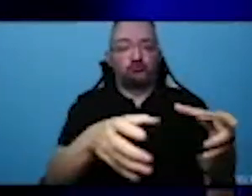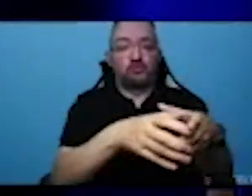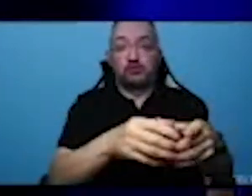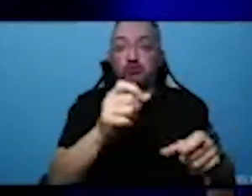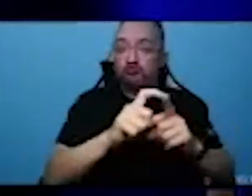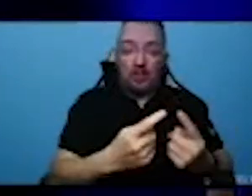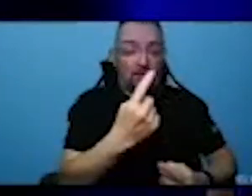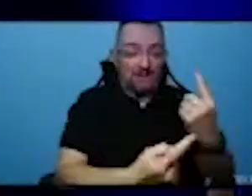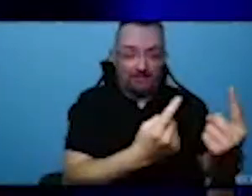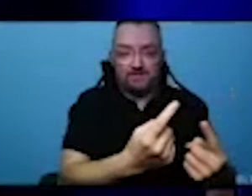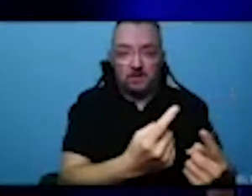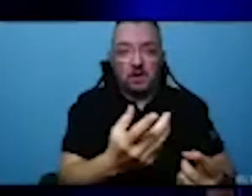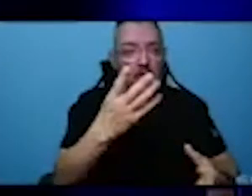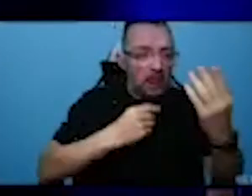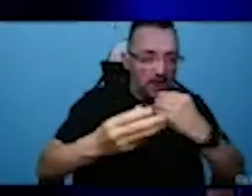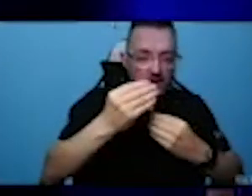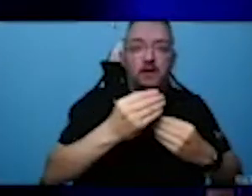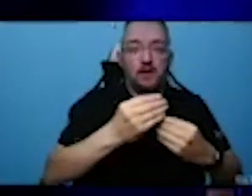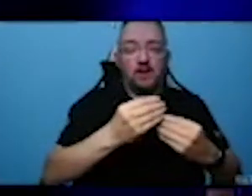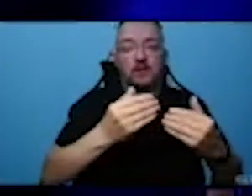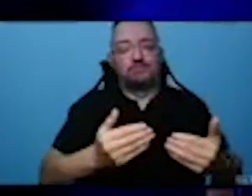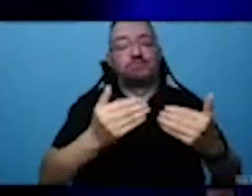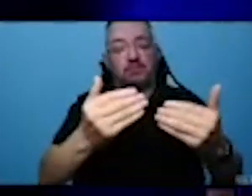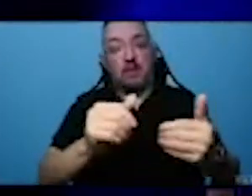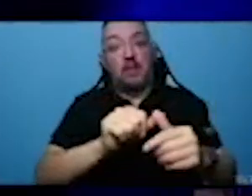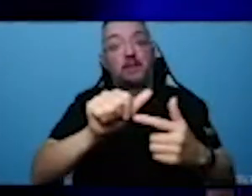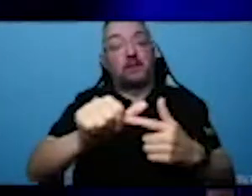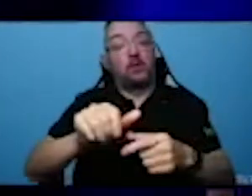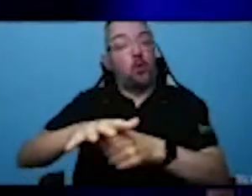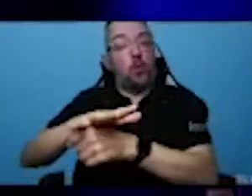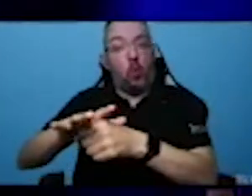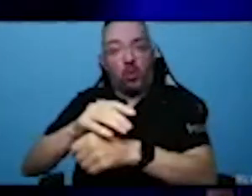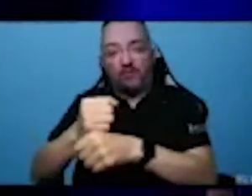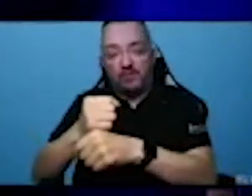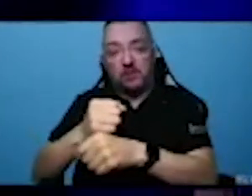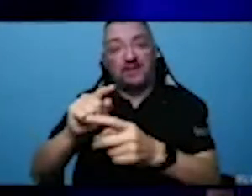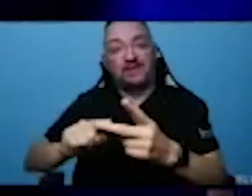And then the role of local and national government is to both scale up that learning of what